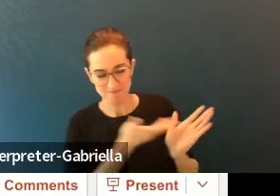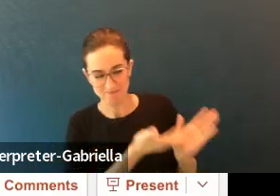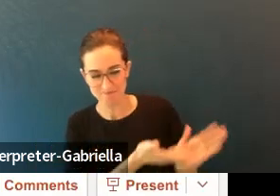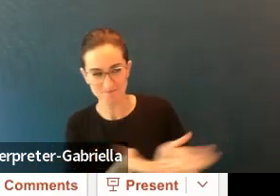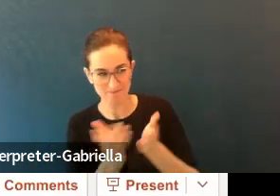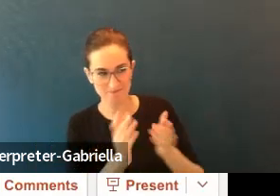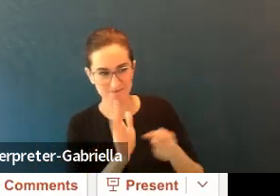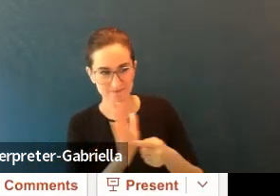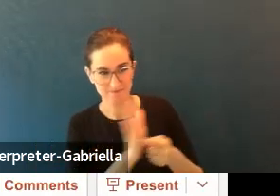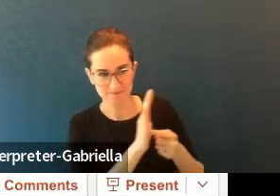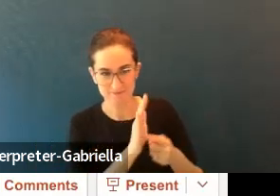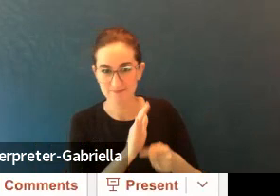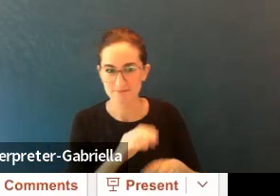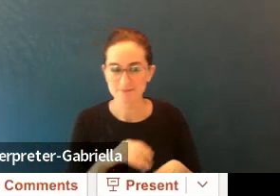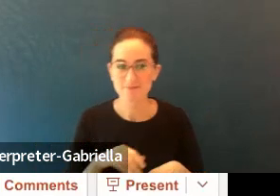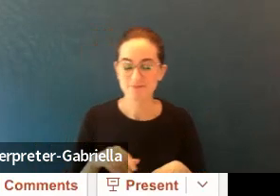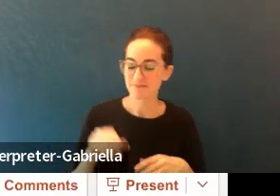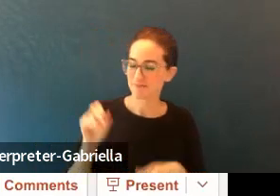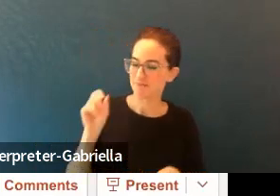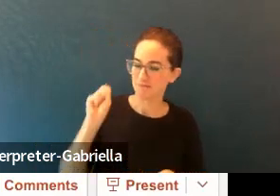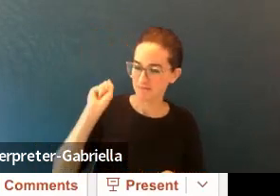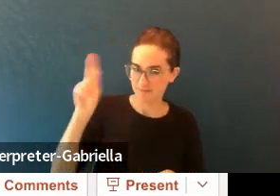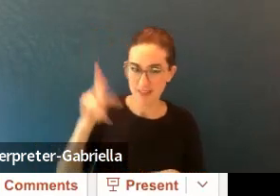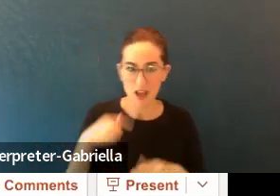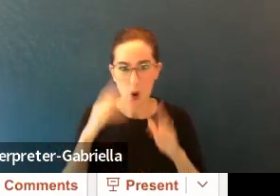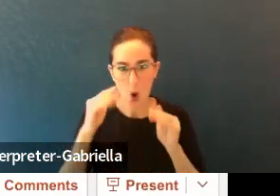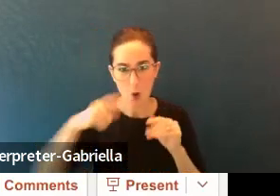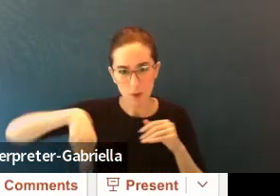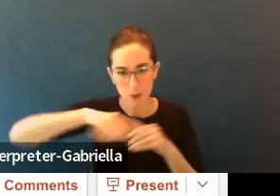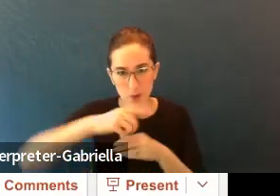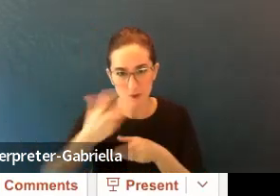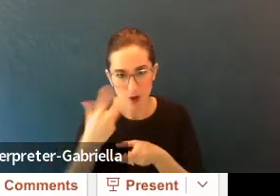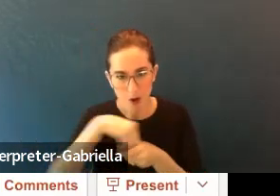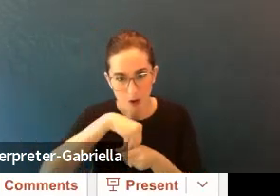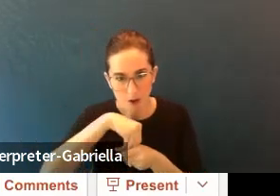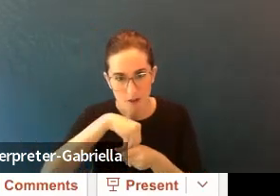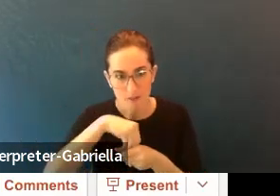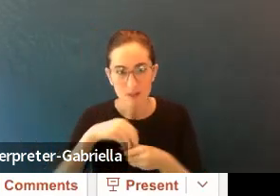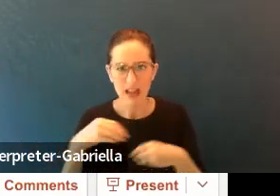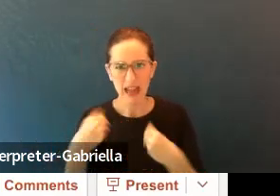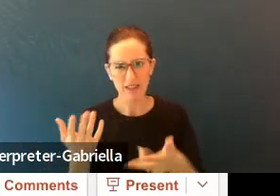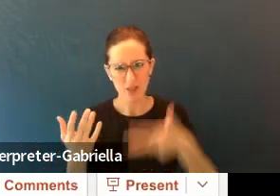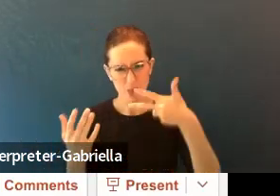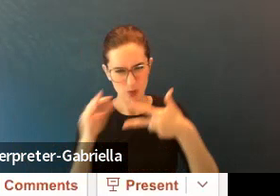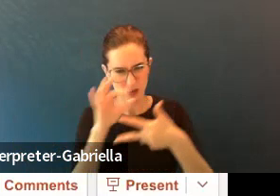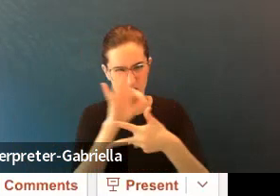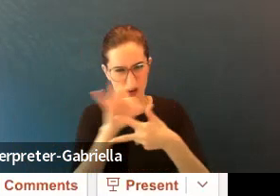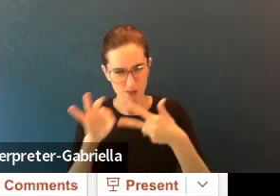So we're hoping you guys will participate in this. We are giving you three options and we're going to let you go ahead